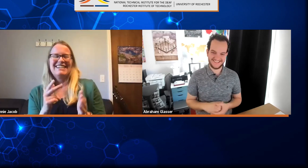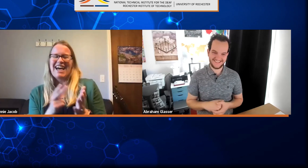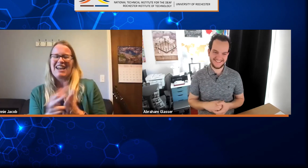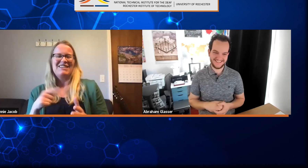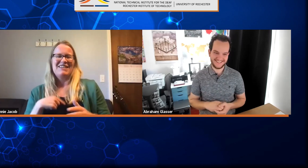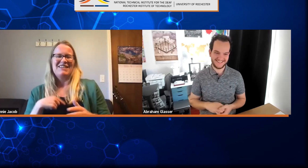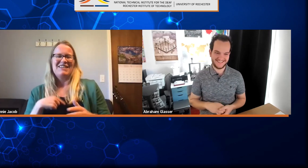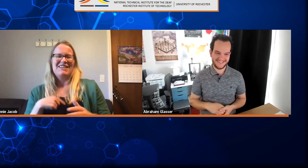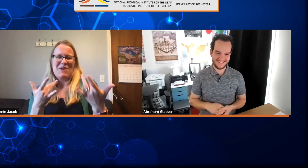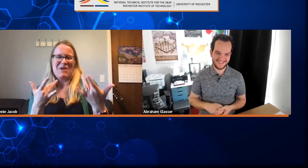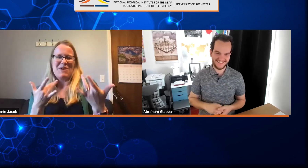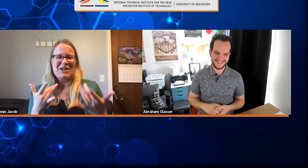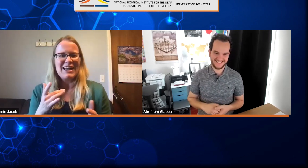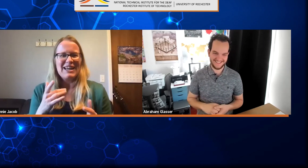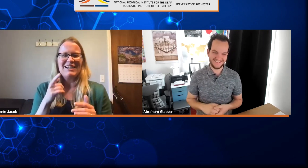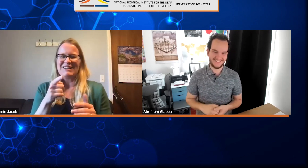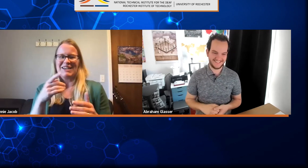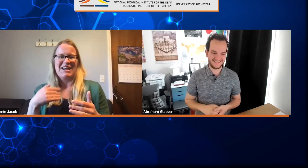But, of course, I'm still thrilled that he